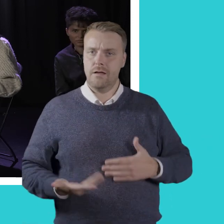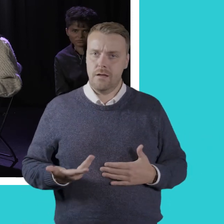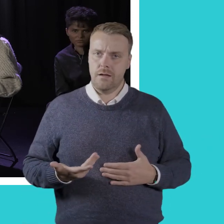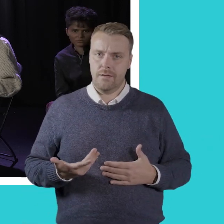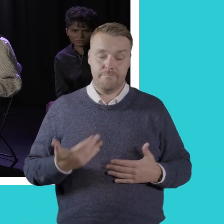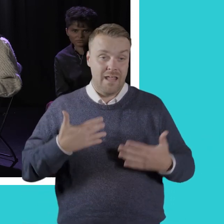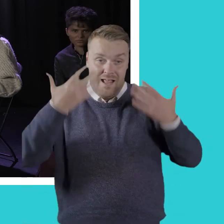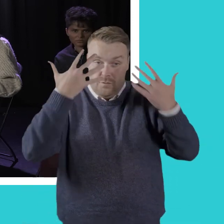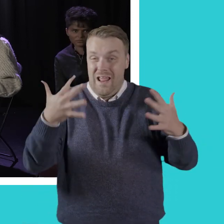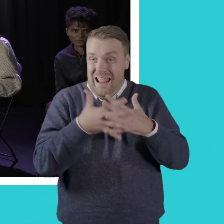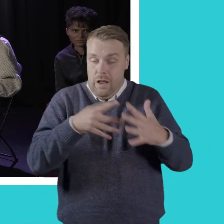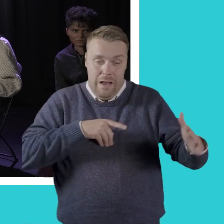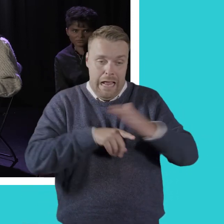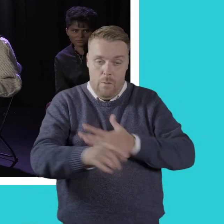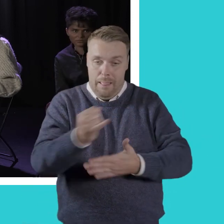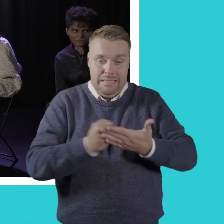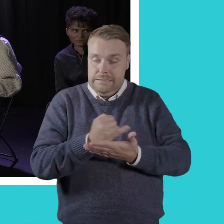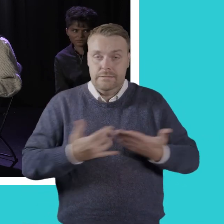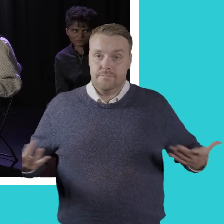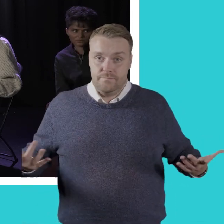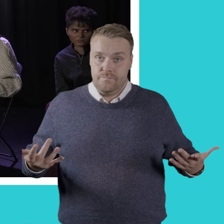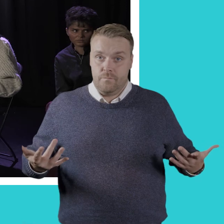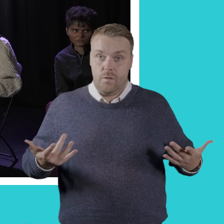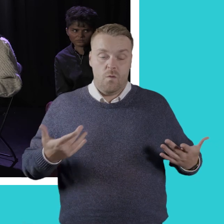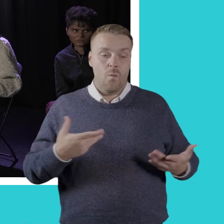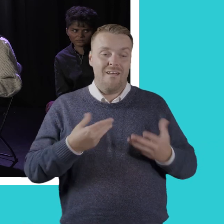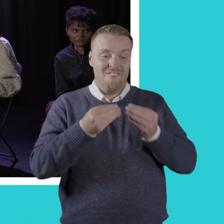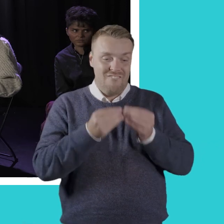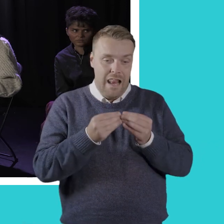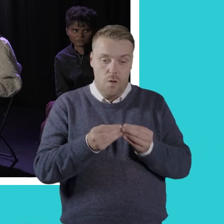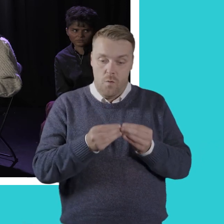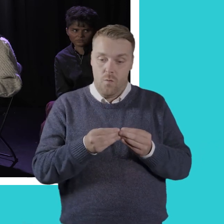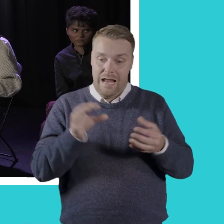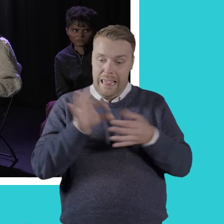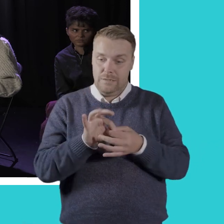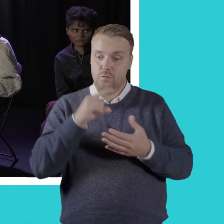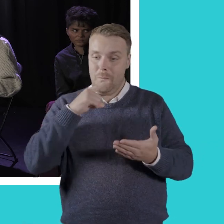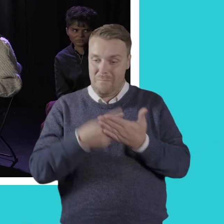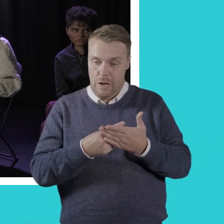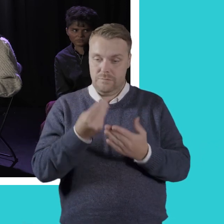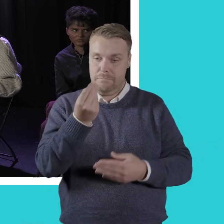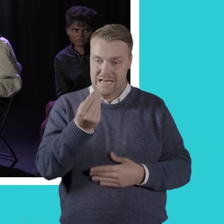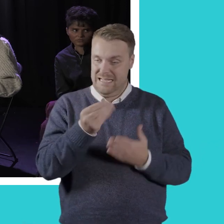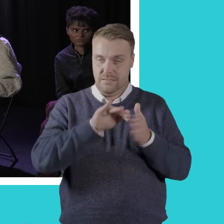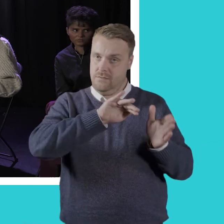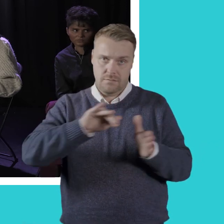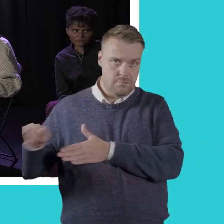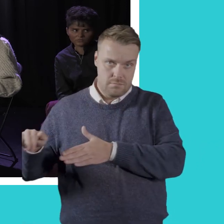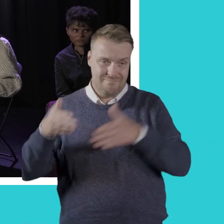of this mess unless we just start placing less value on the pounds in itself. And that's just